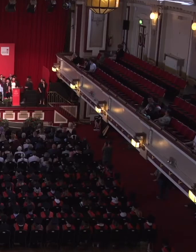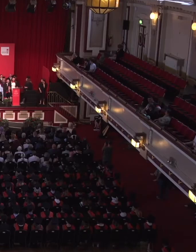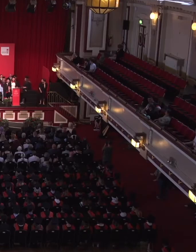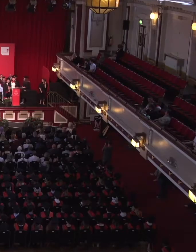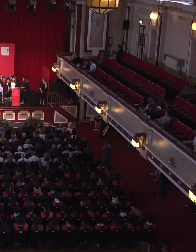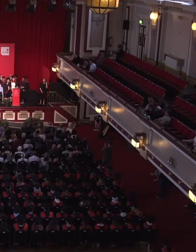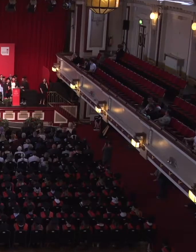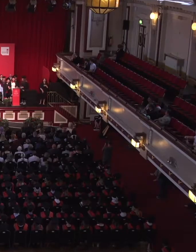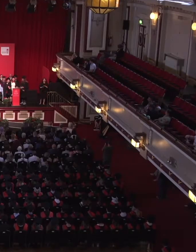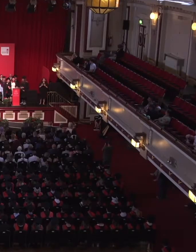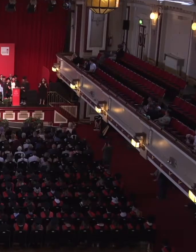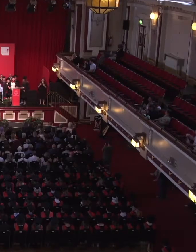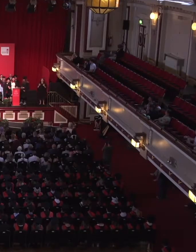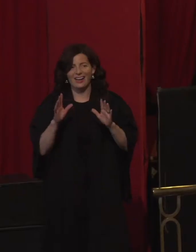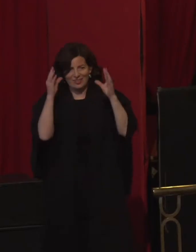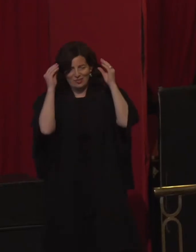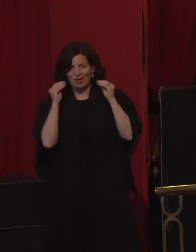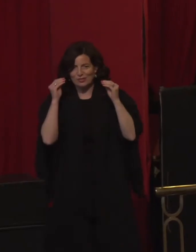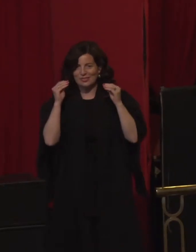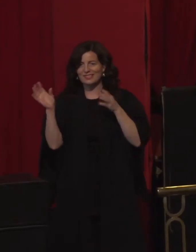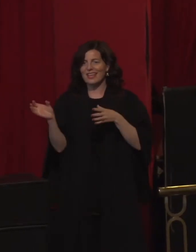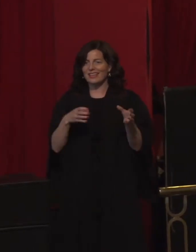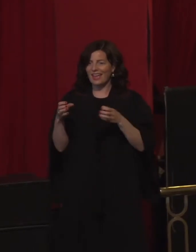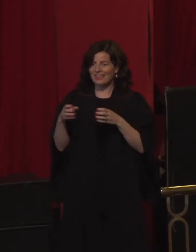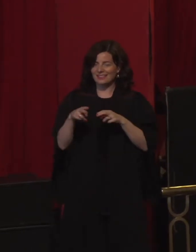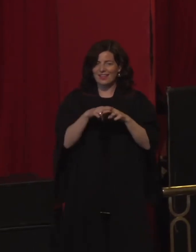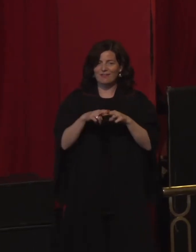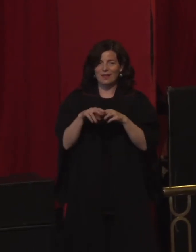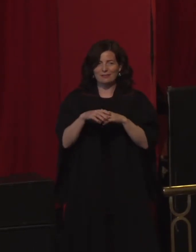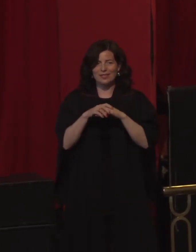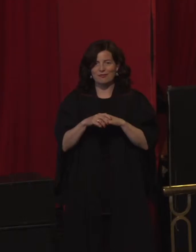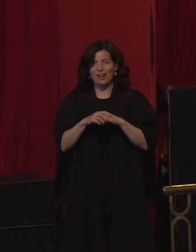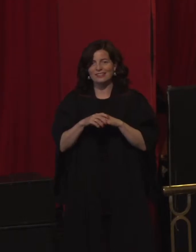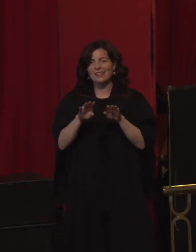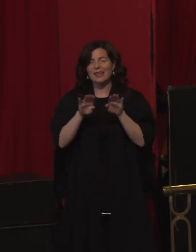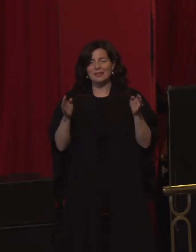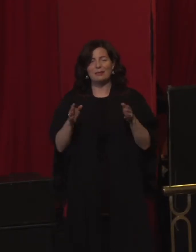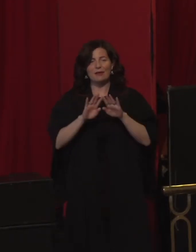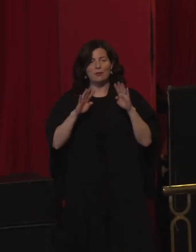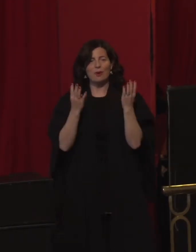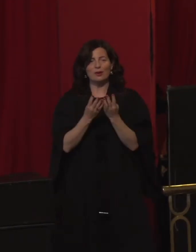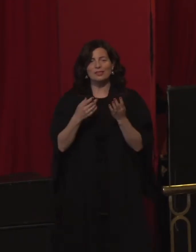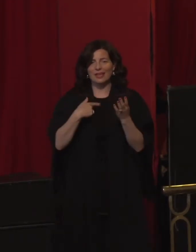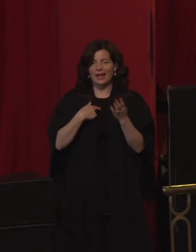Hello graduates, guests, family, friends and platform party. I'm Elena Denisova and I'm Sophie